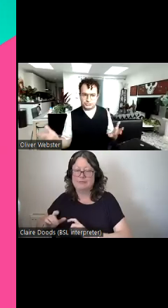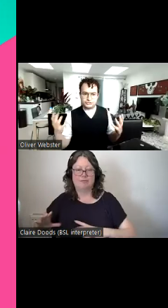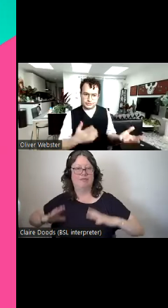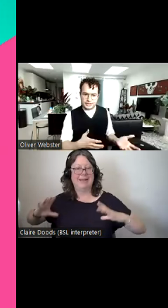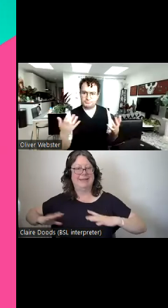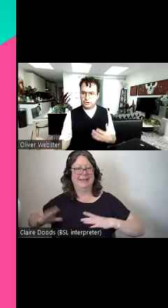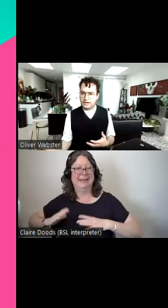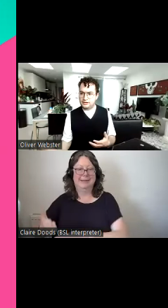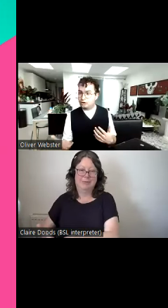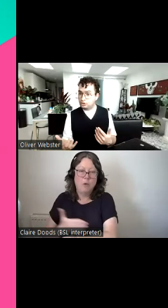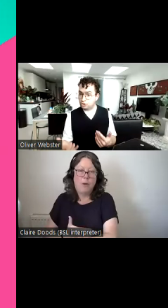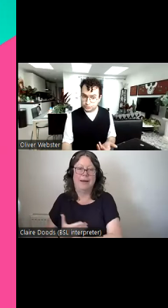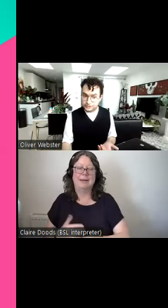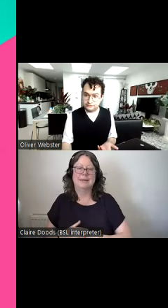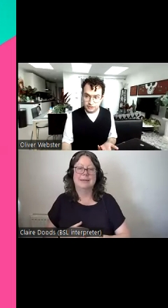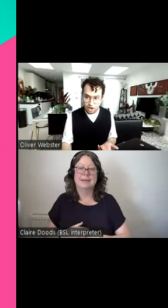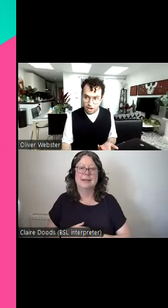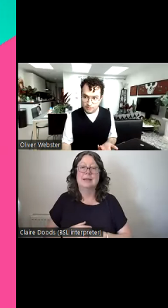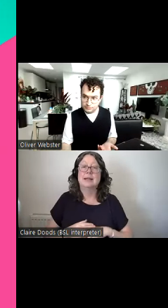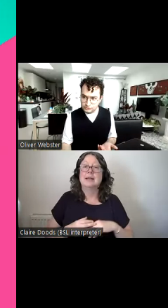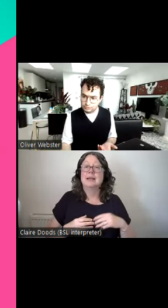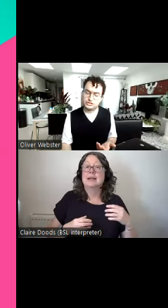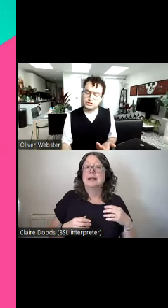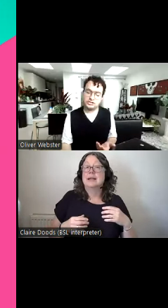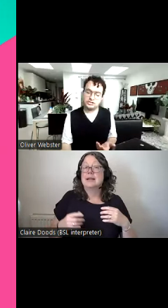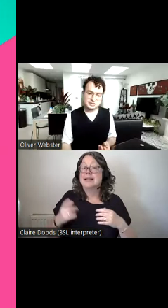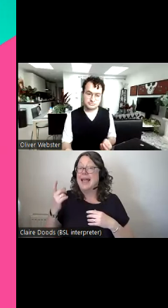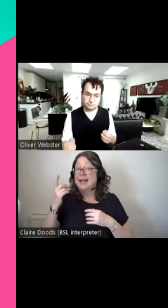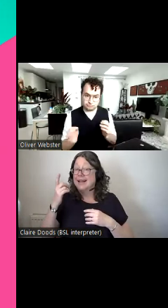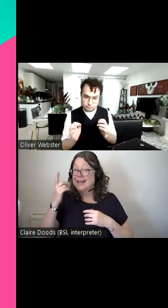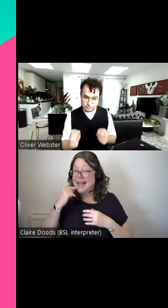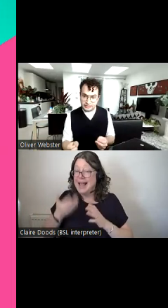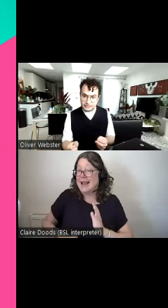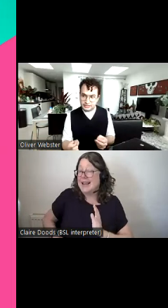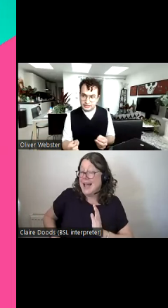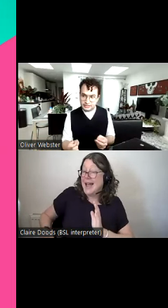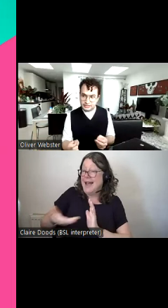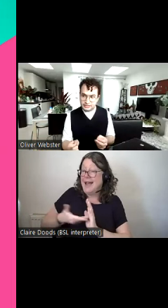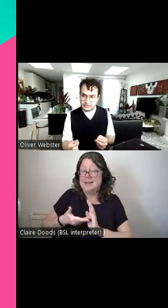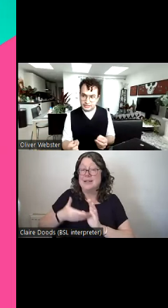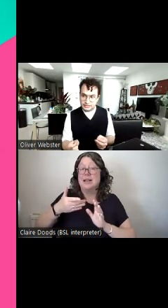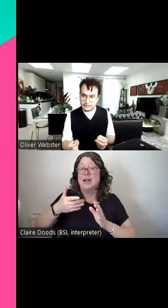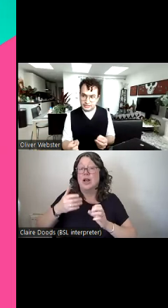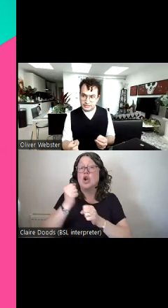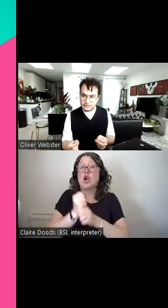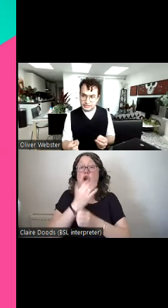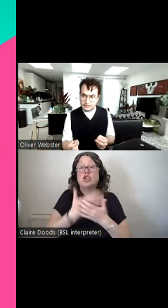which do let you put in a glossary of terms, which I think is really a big step forward.